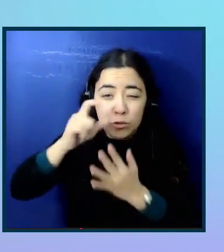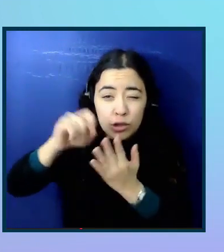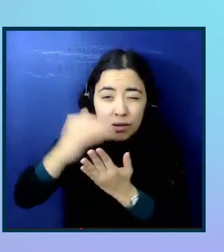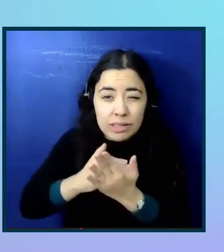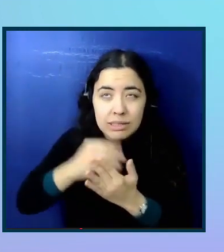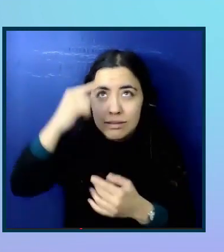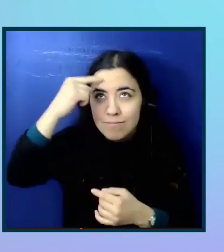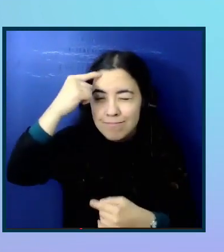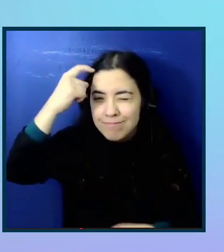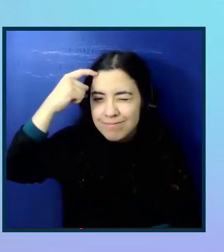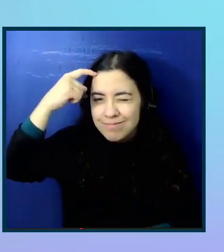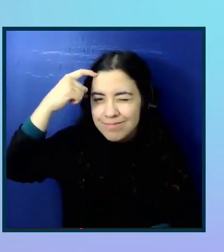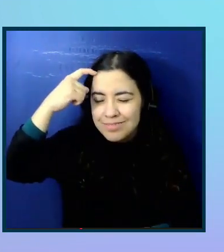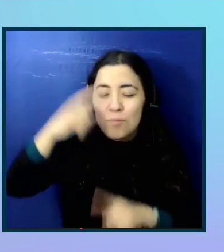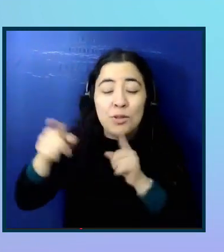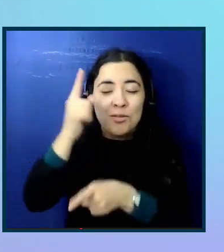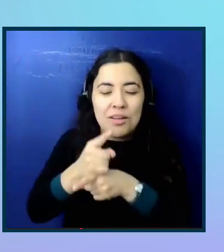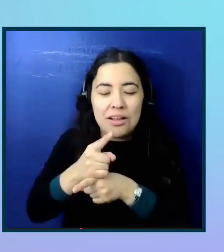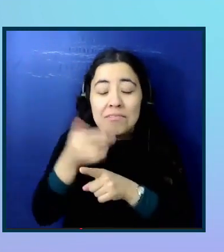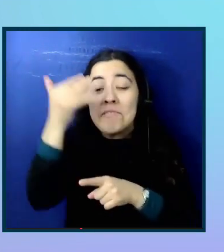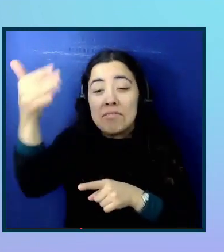I should, at some point maybe add that to the project.